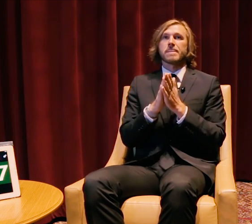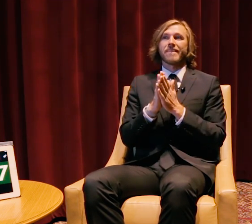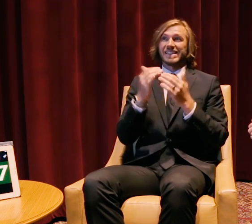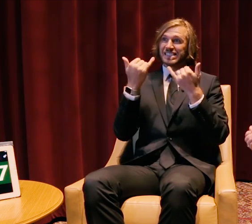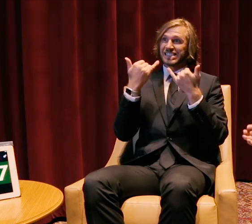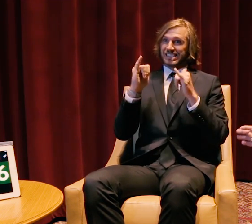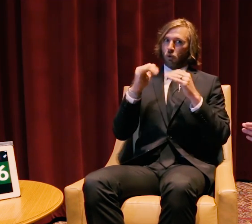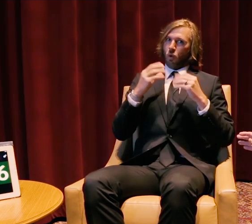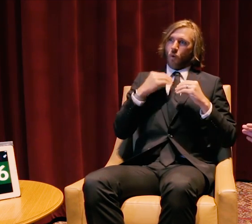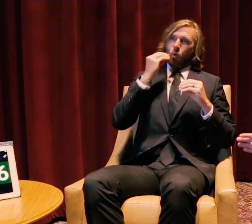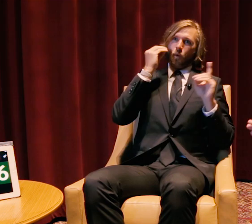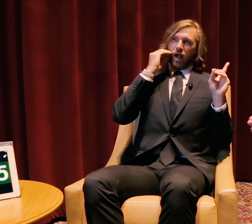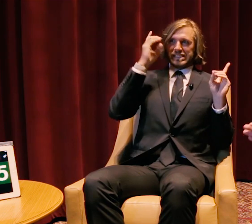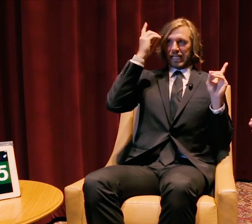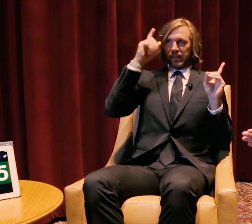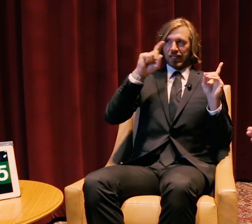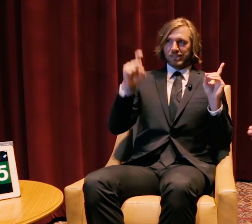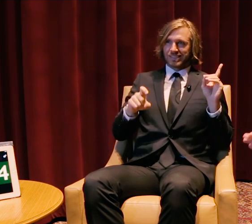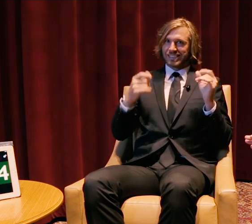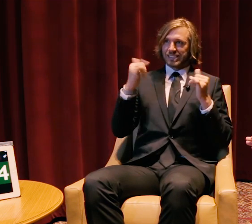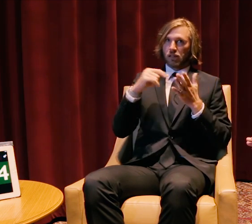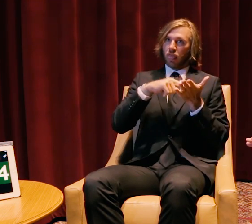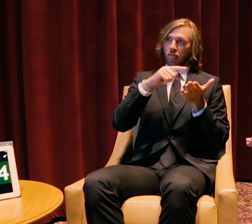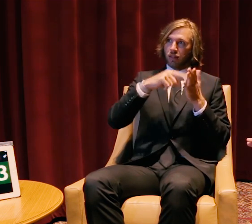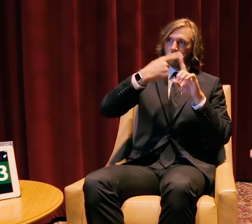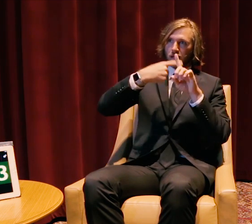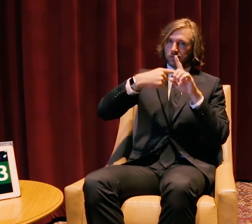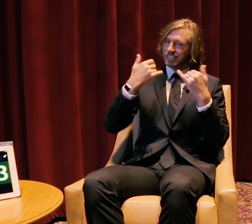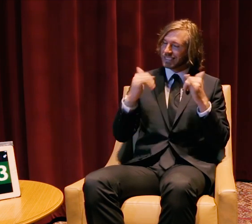still owned my house in Dallas and was still making payments,